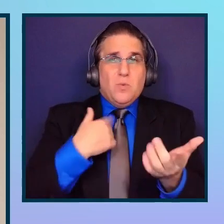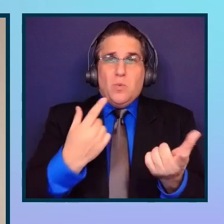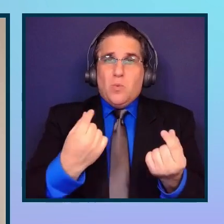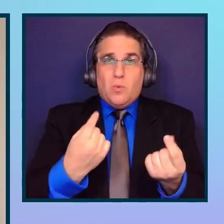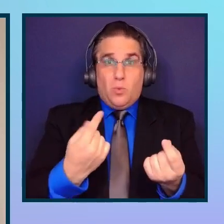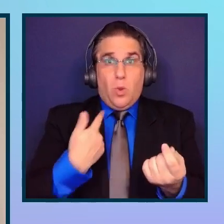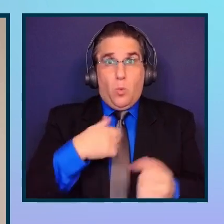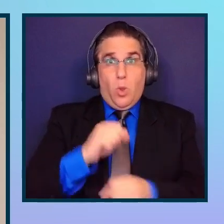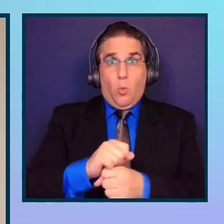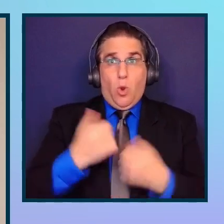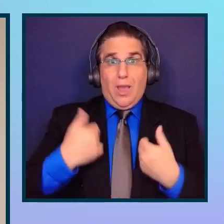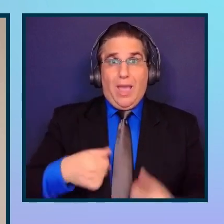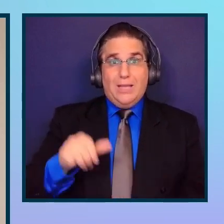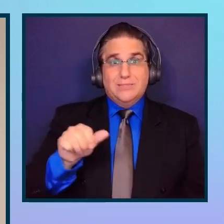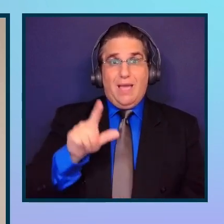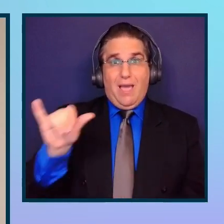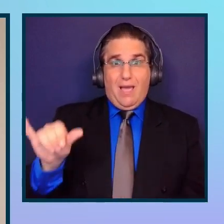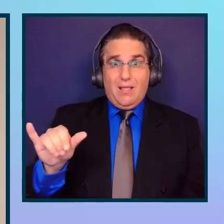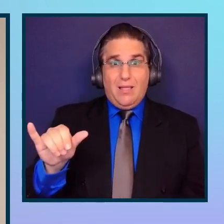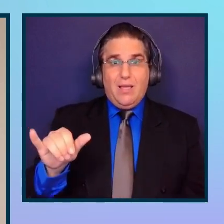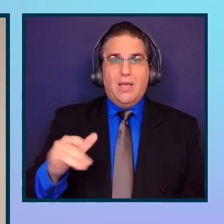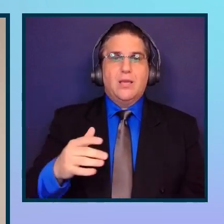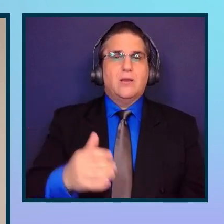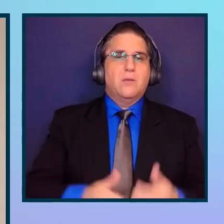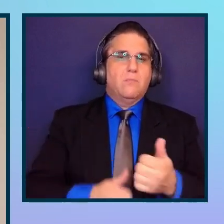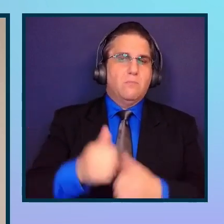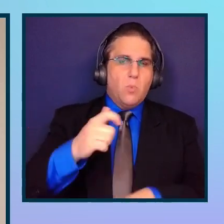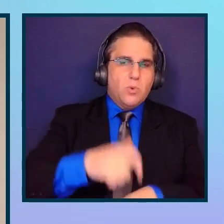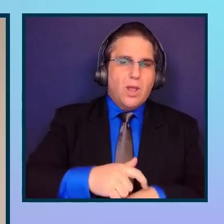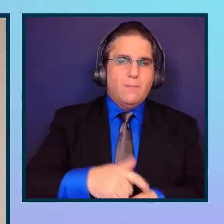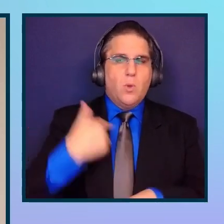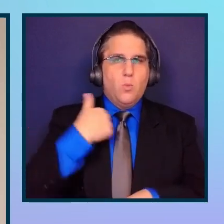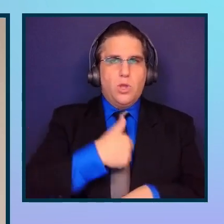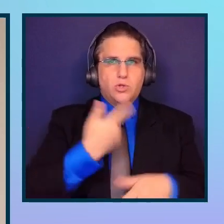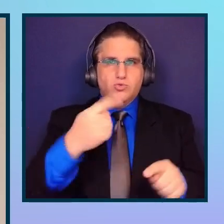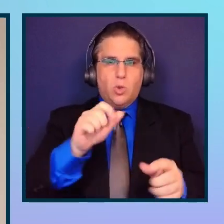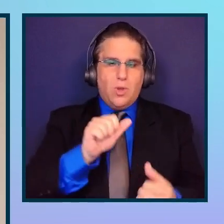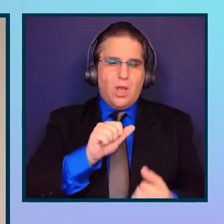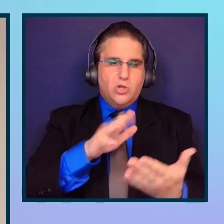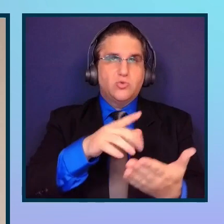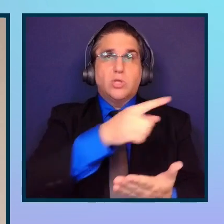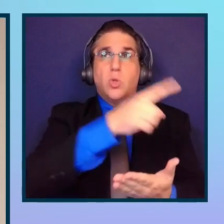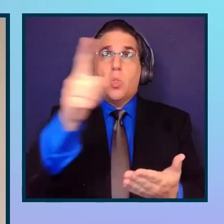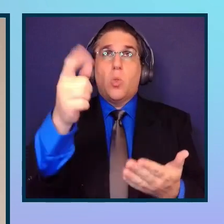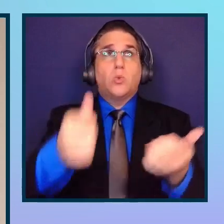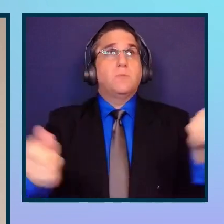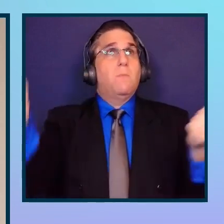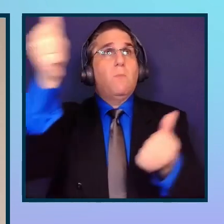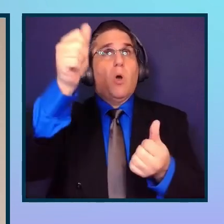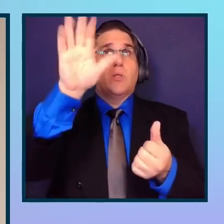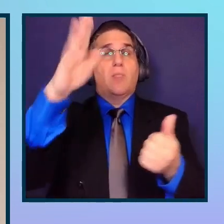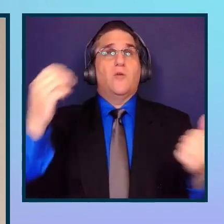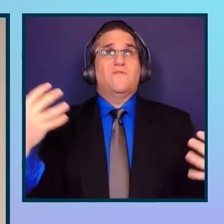we spend a lot of time addressing the fears of the powers that be without sort of acknowledging our own fears,